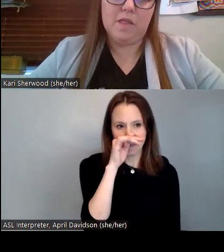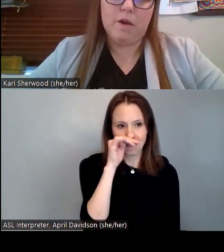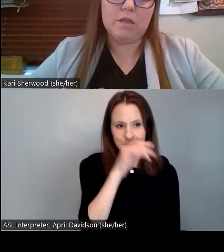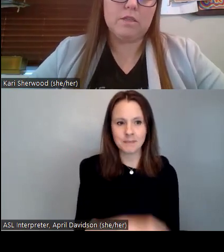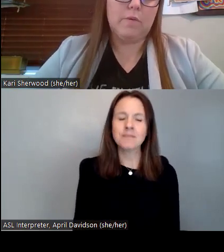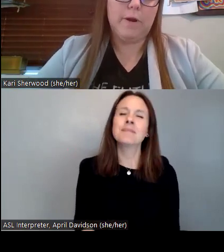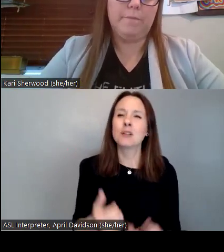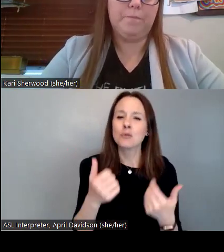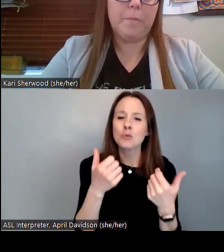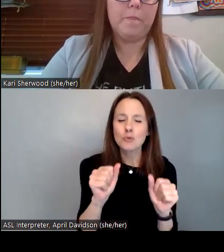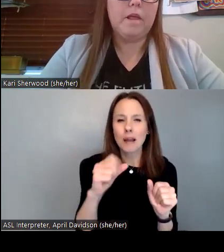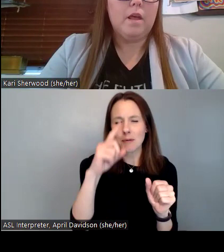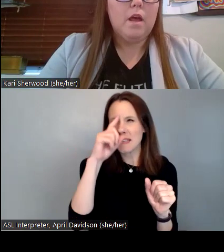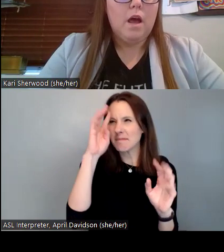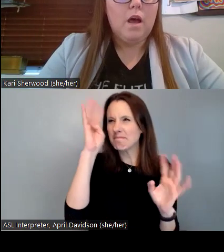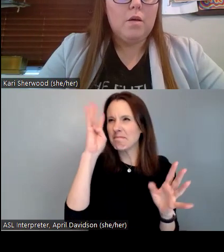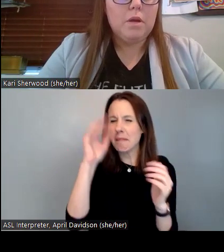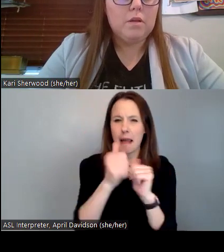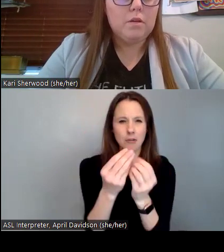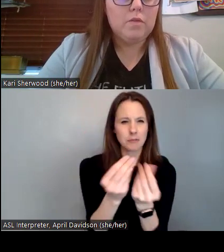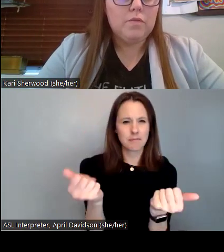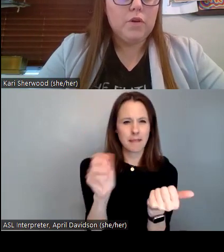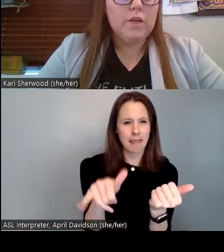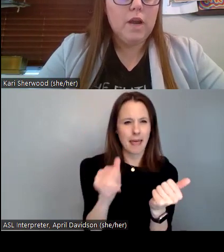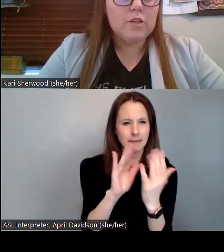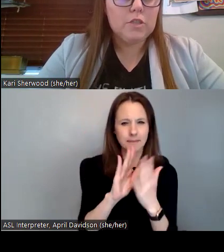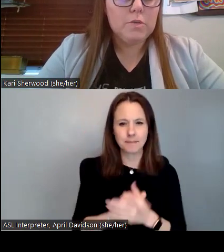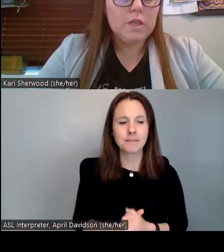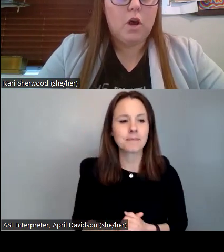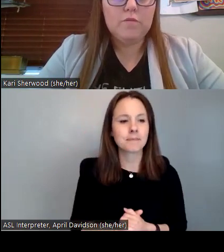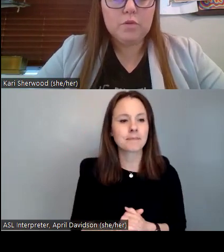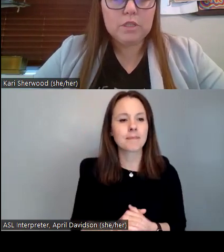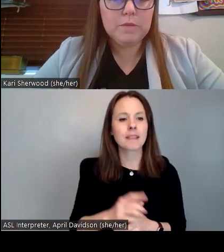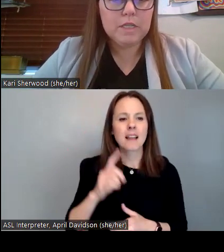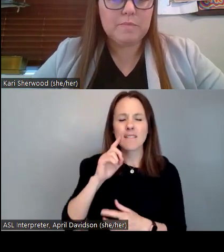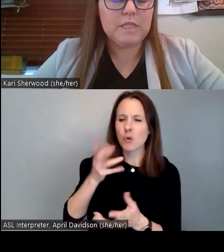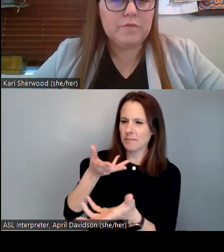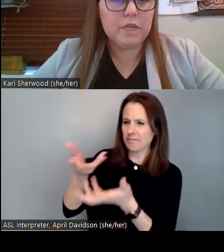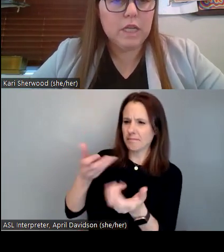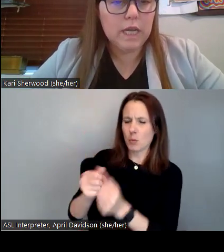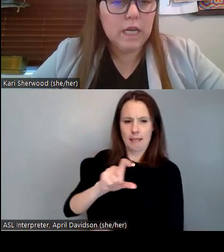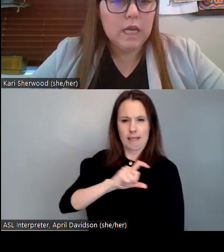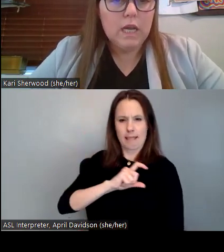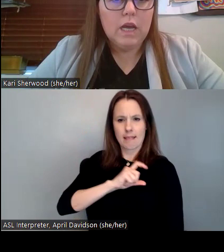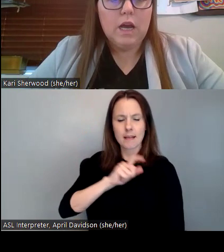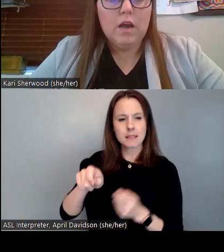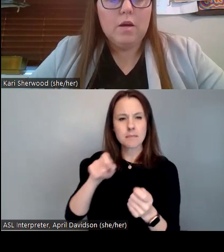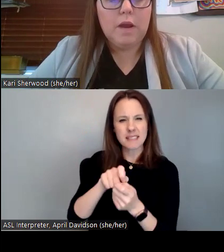of the box that way. For interactions with law enforcement specifically, I